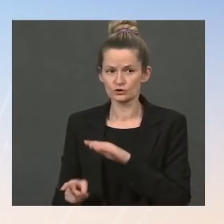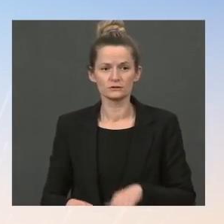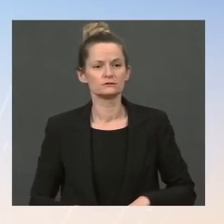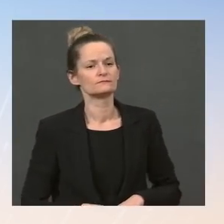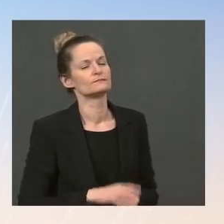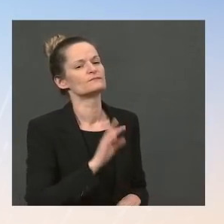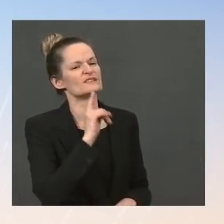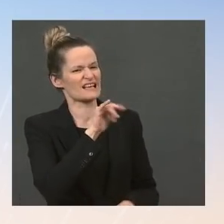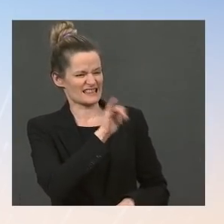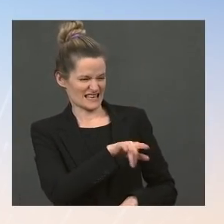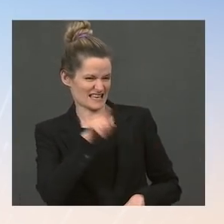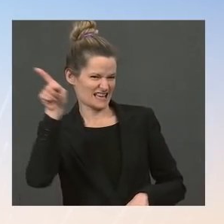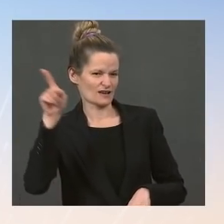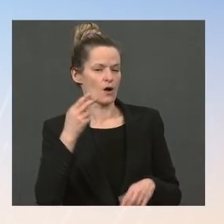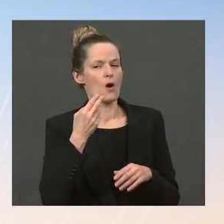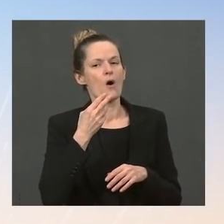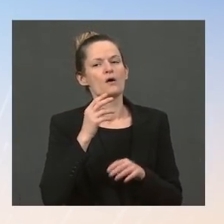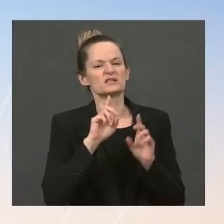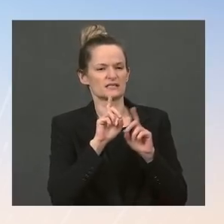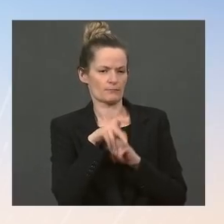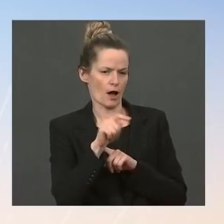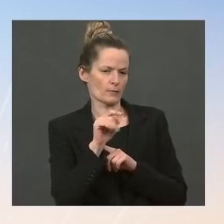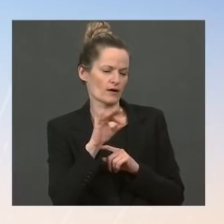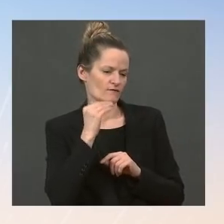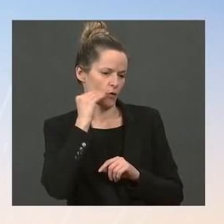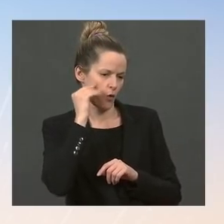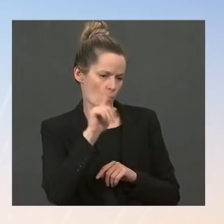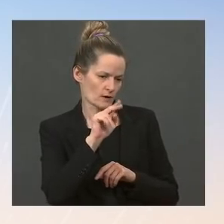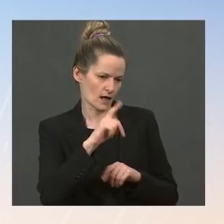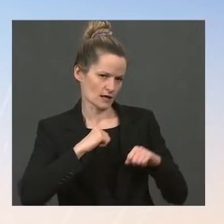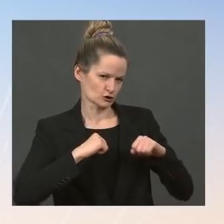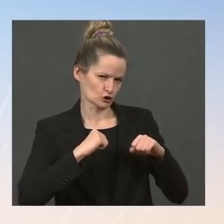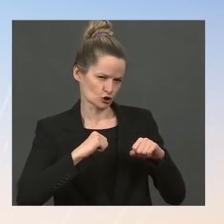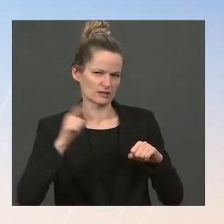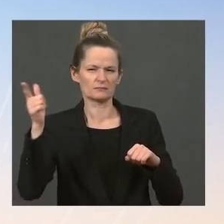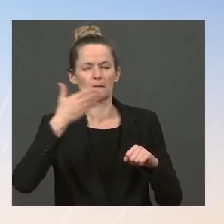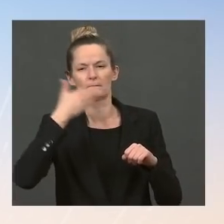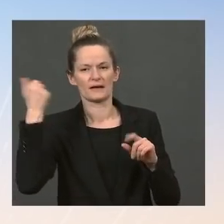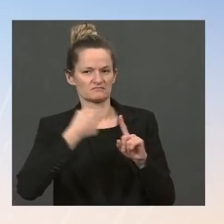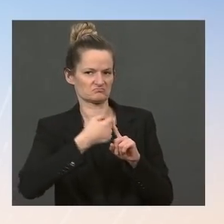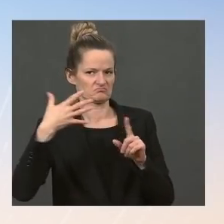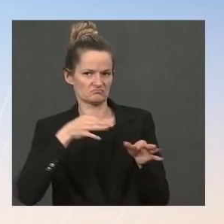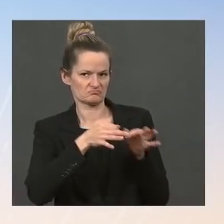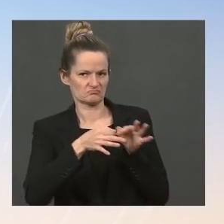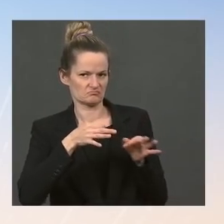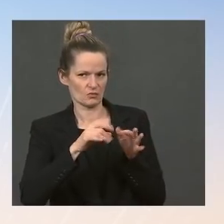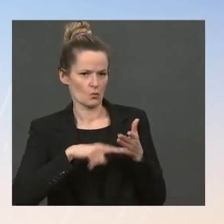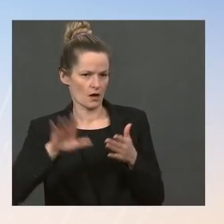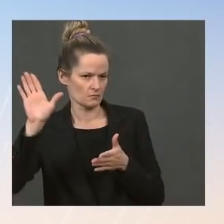is going to have the best level of detail for you on how that process works. Or I can also ask former Governor Markell